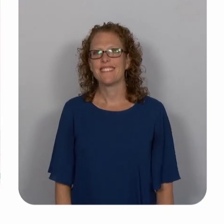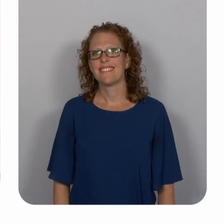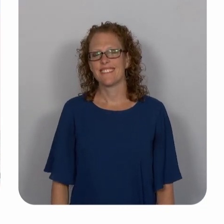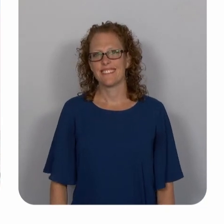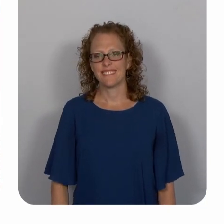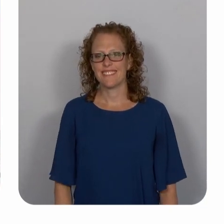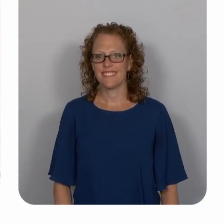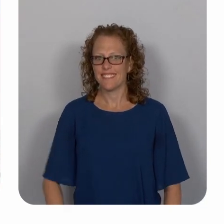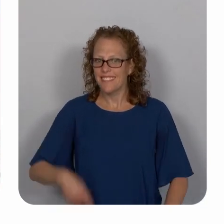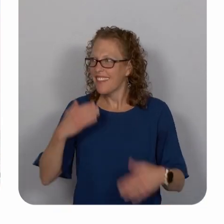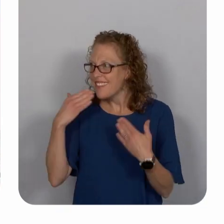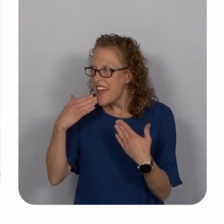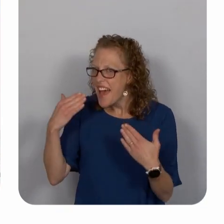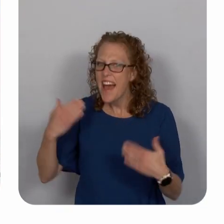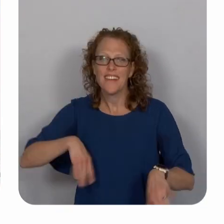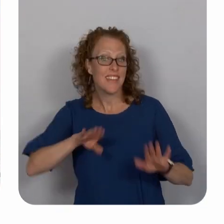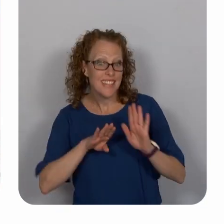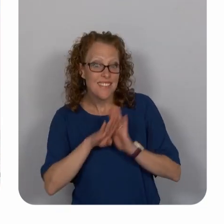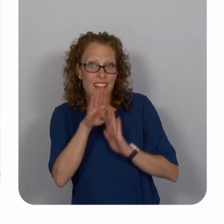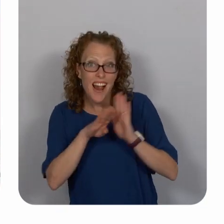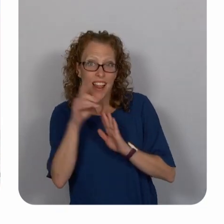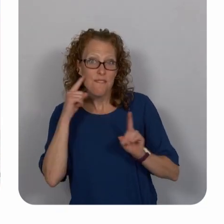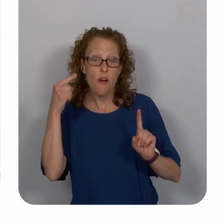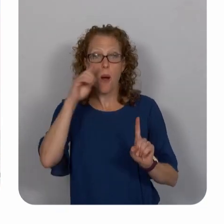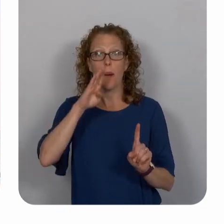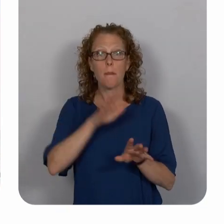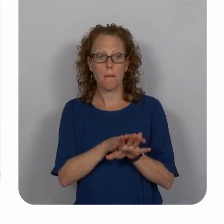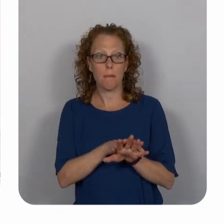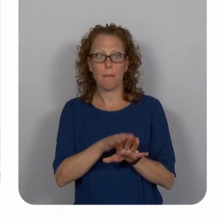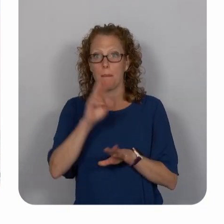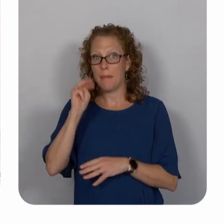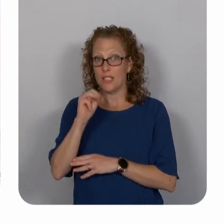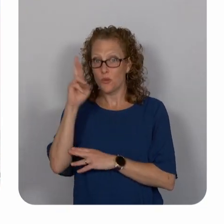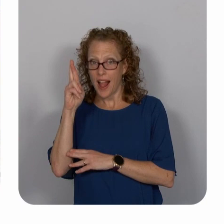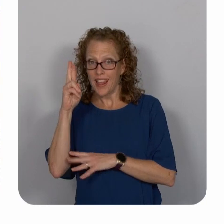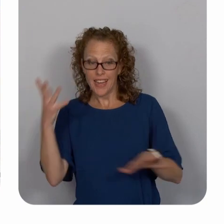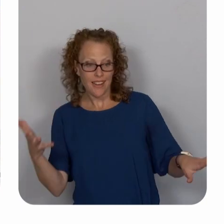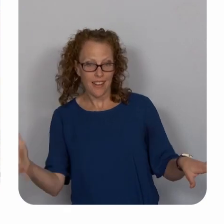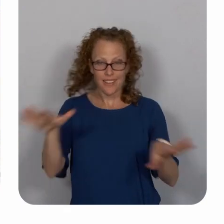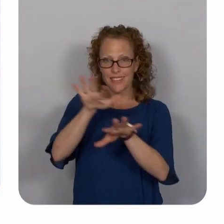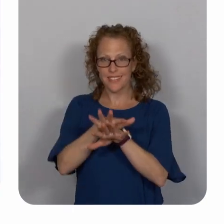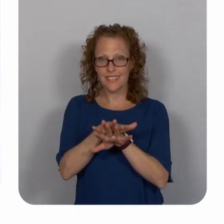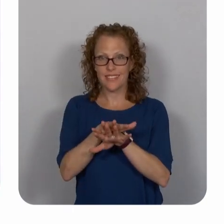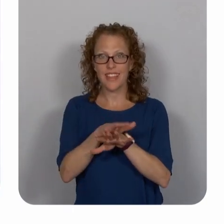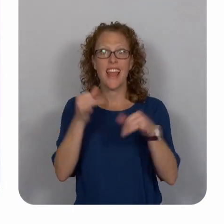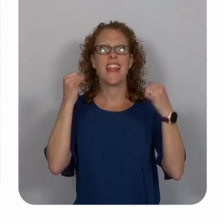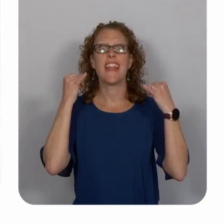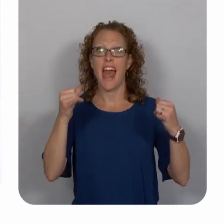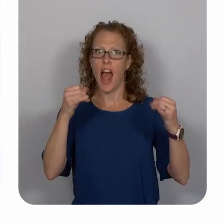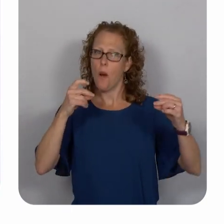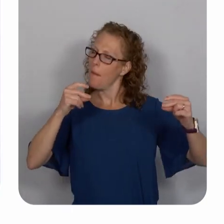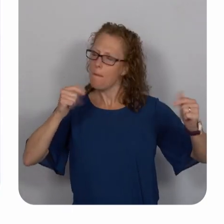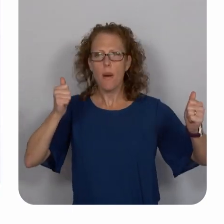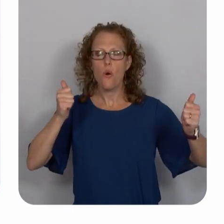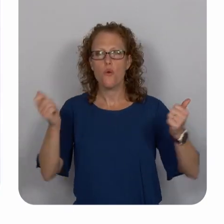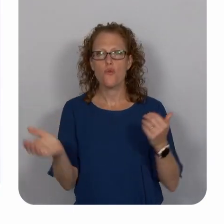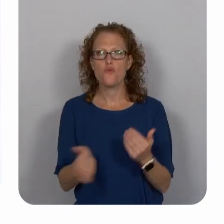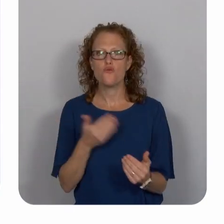Developing for mixed reality just became easier, faster and more immersive.